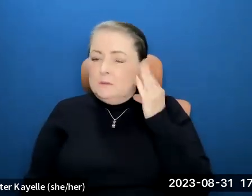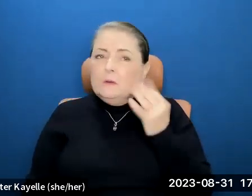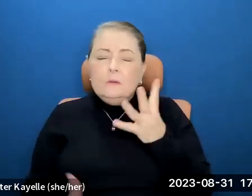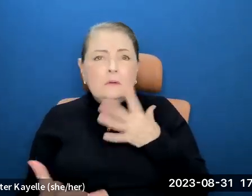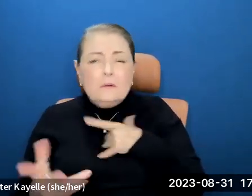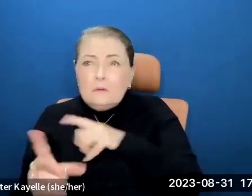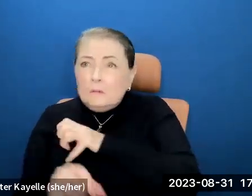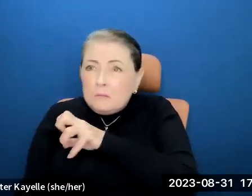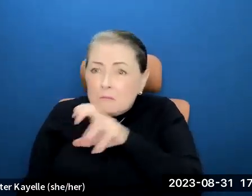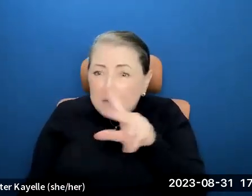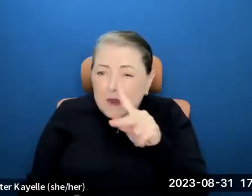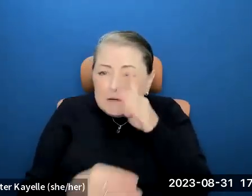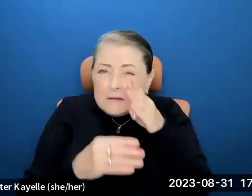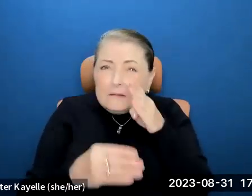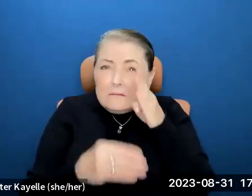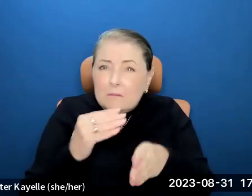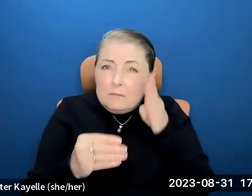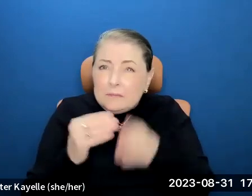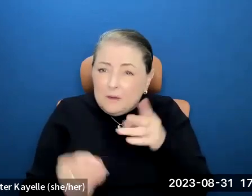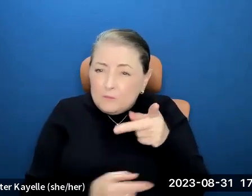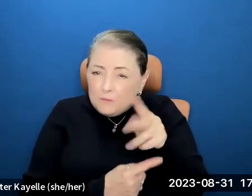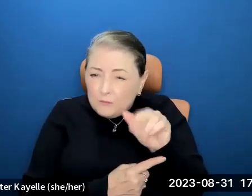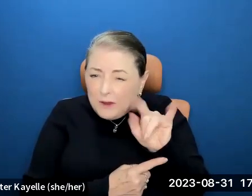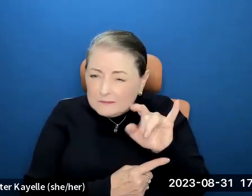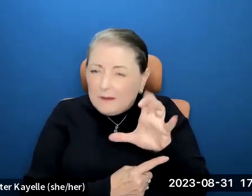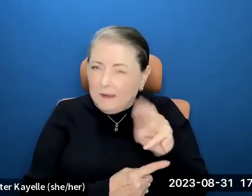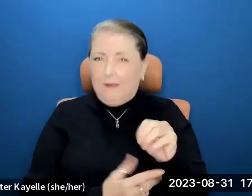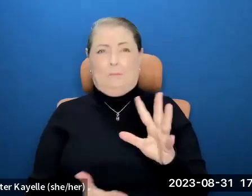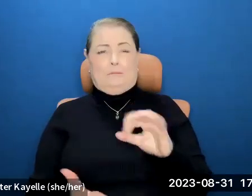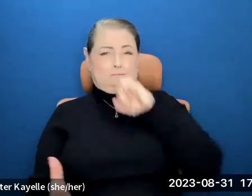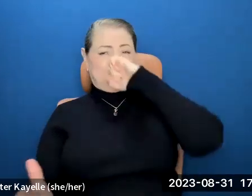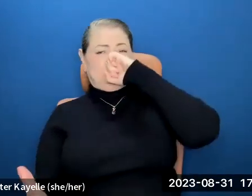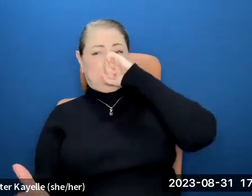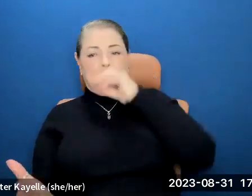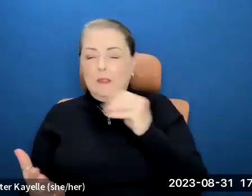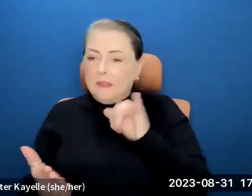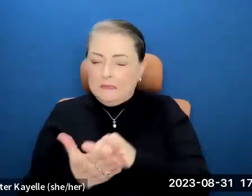go back and complete the required practicum this creates a time and financial barrier for